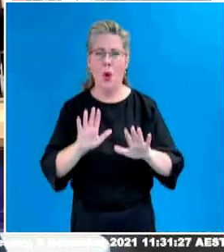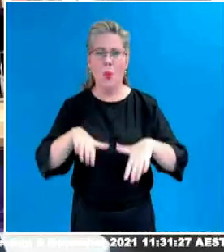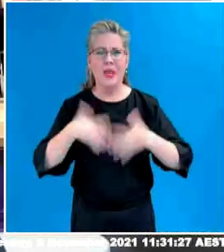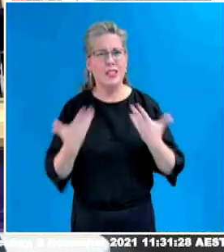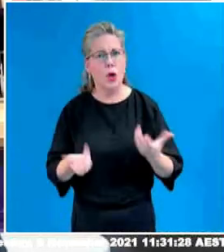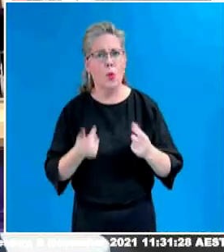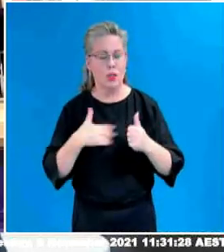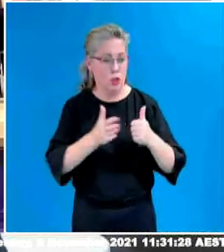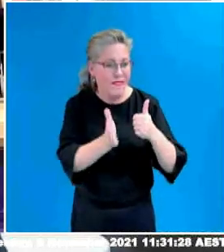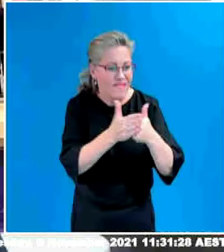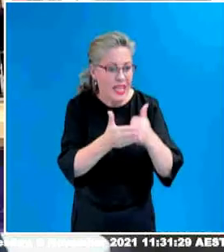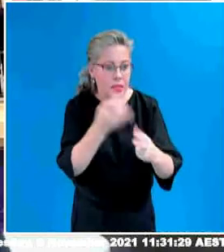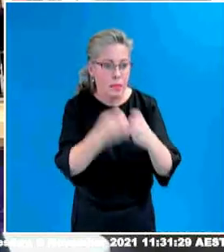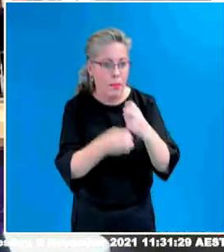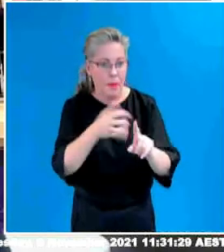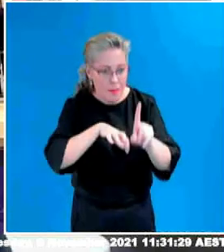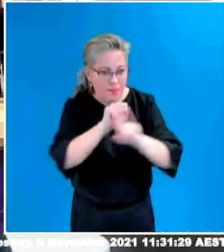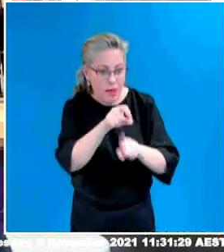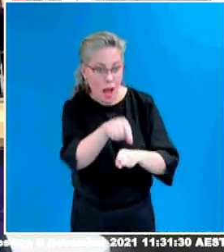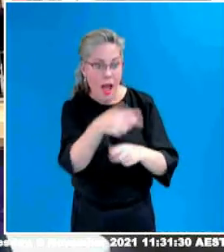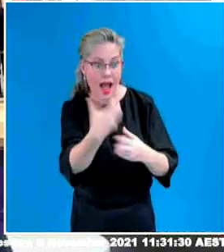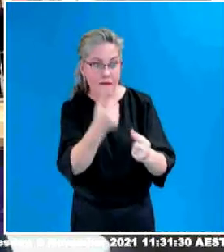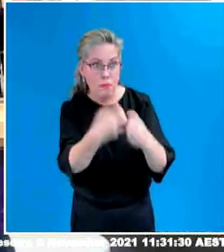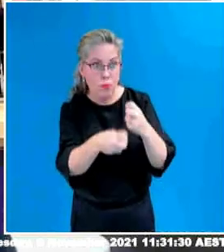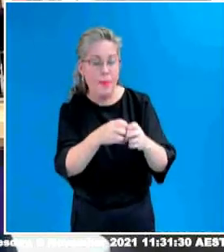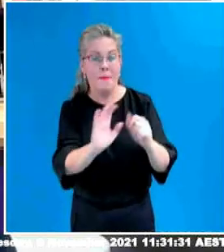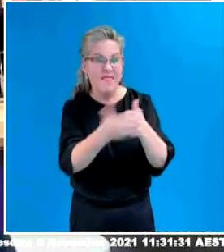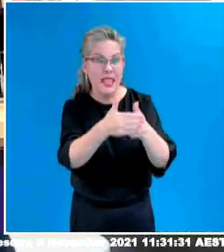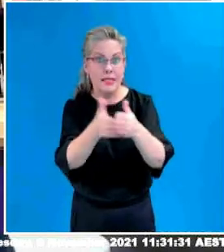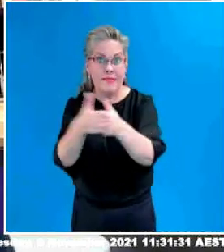If we can prevent the problem, which human rights due diligence is aimed to